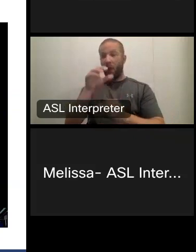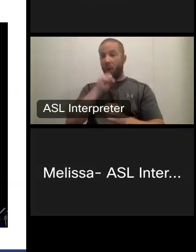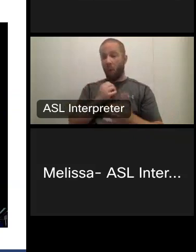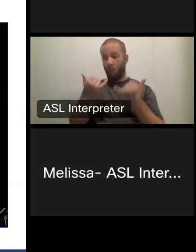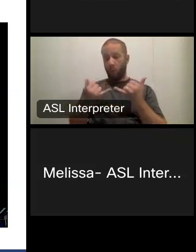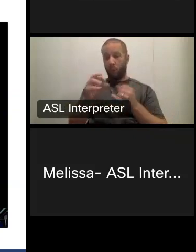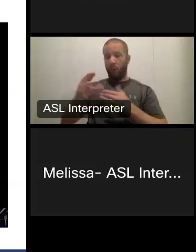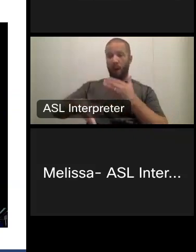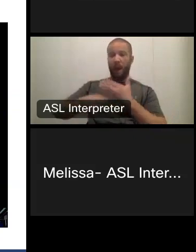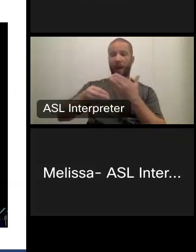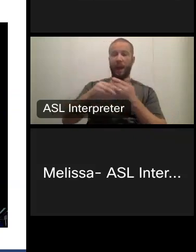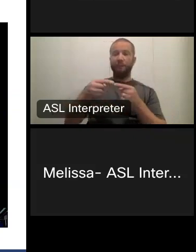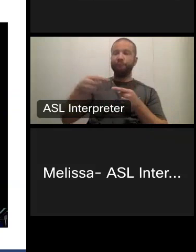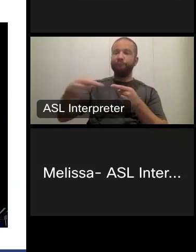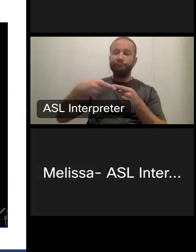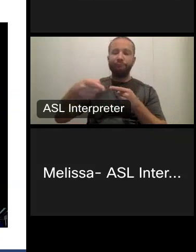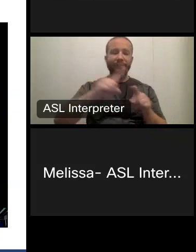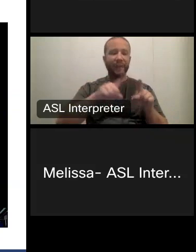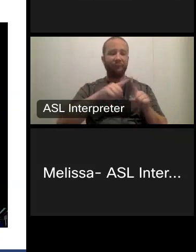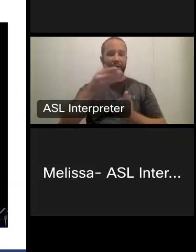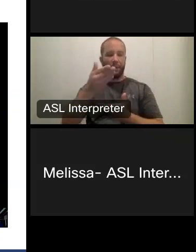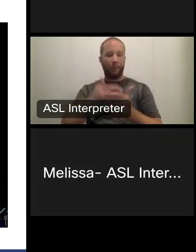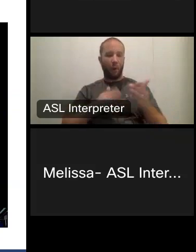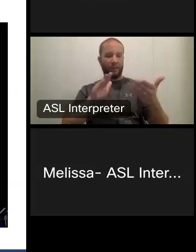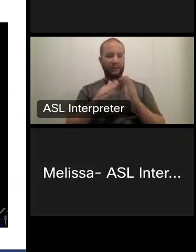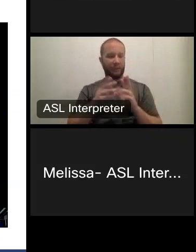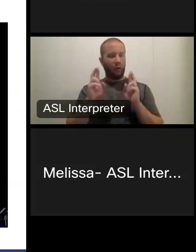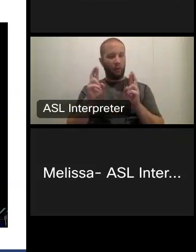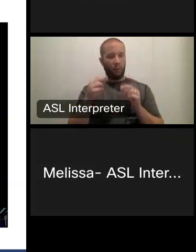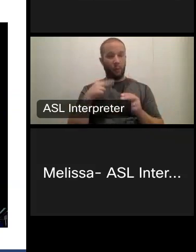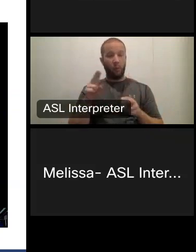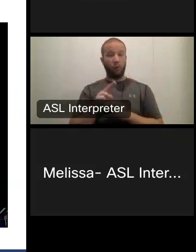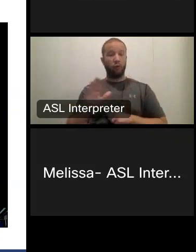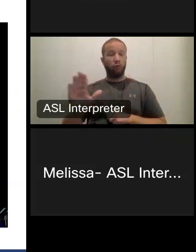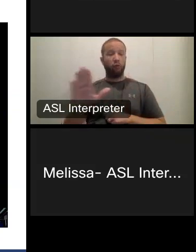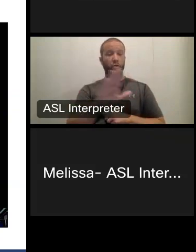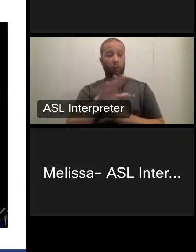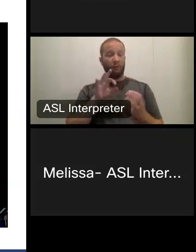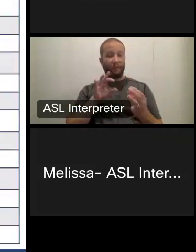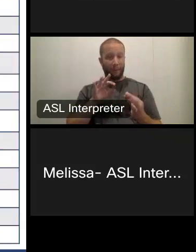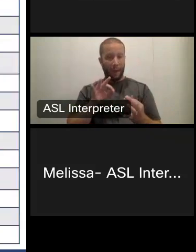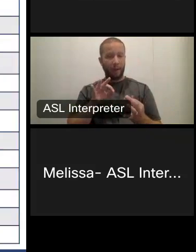other parts of the city we incorporated a lot of that feedback and was able to